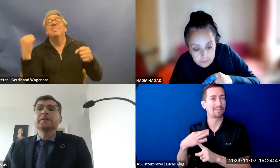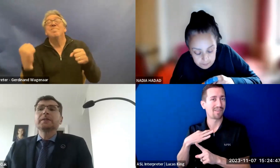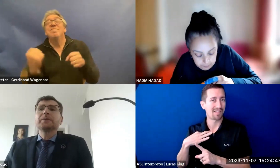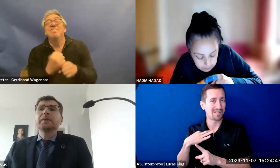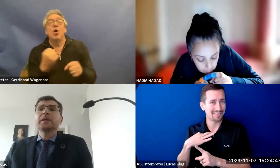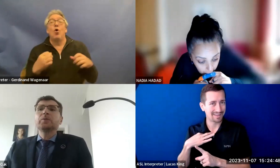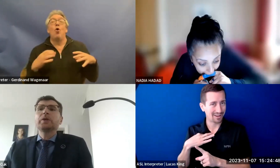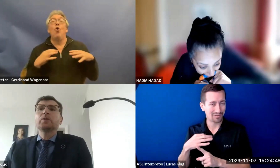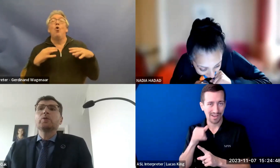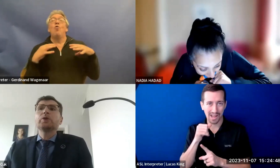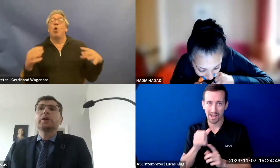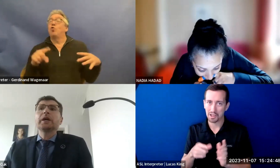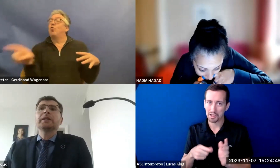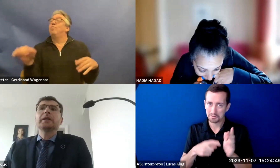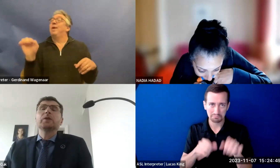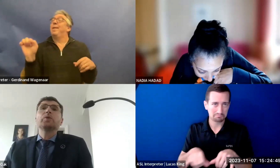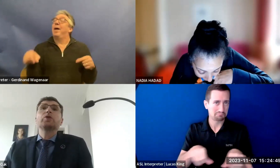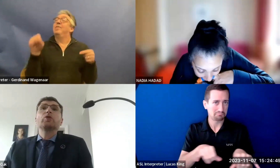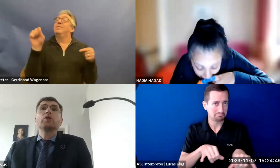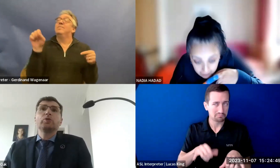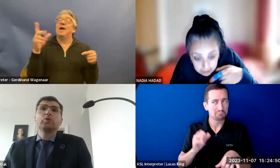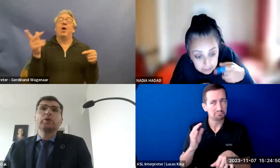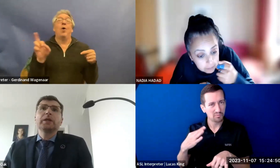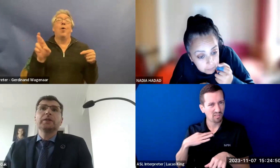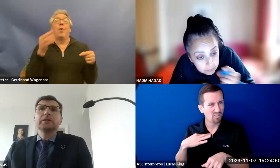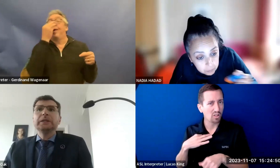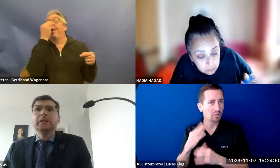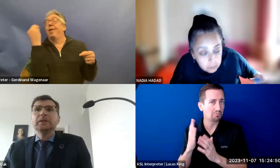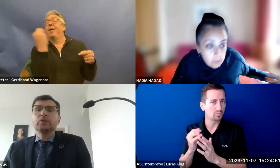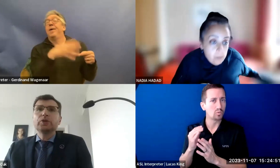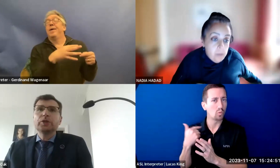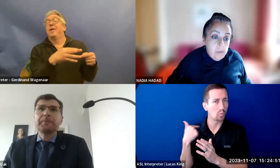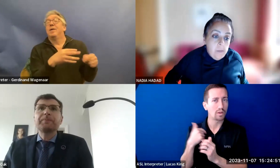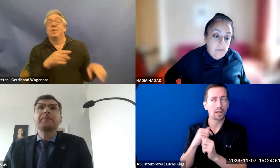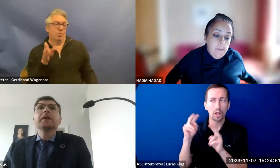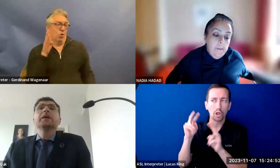and this is something we can look at and work on together in the future.